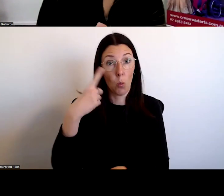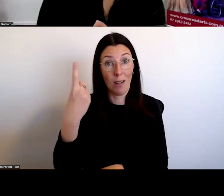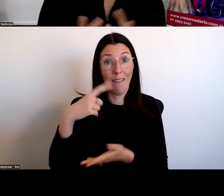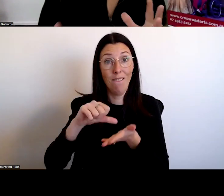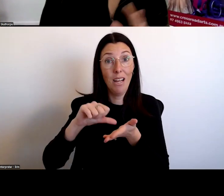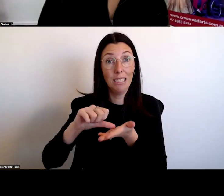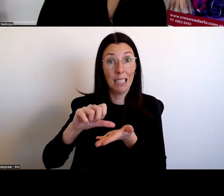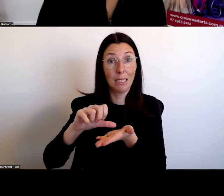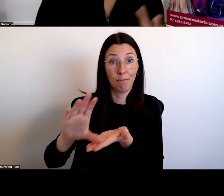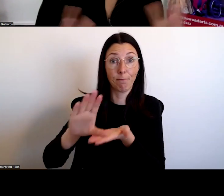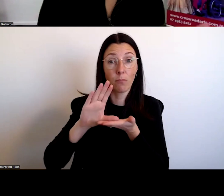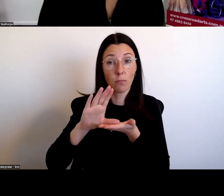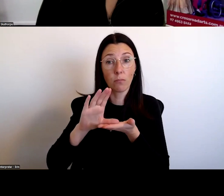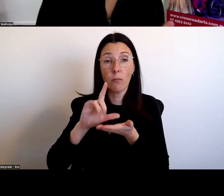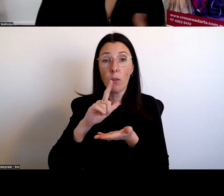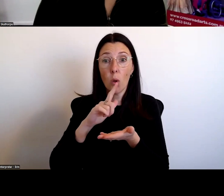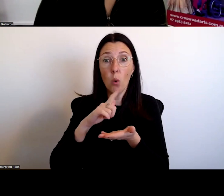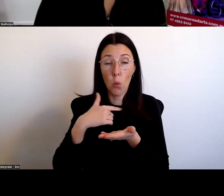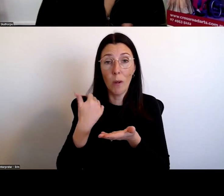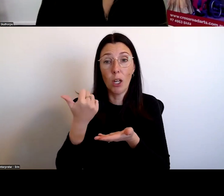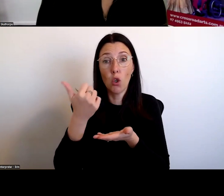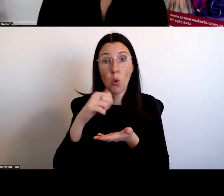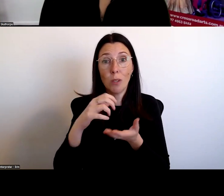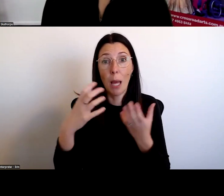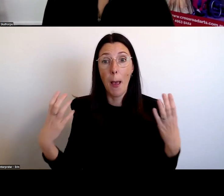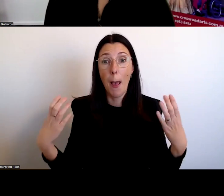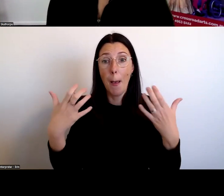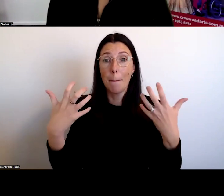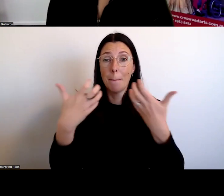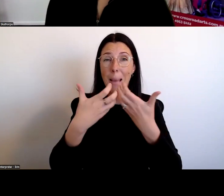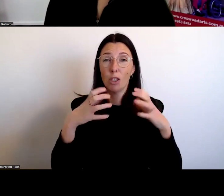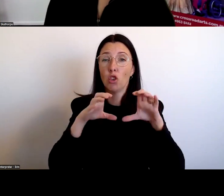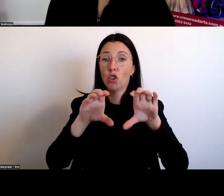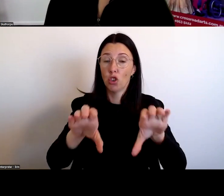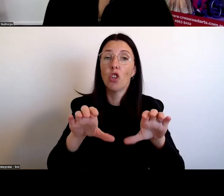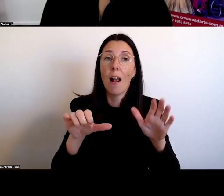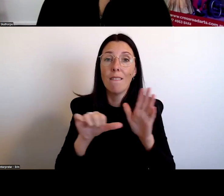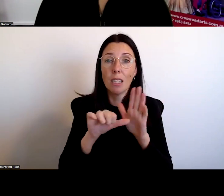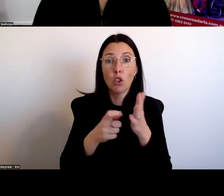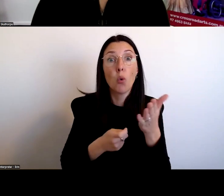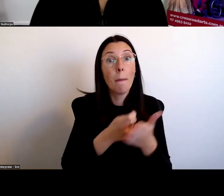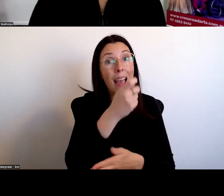used the matched funding, the project fund, to pay for a sponsorship and development officer.